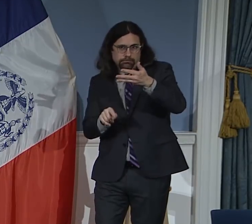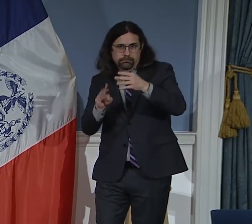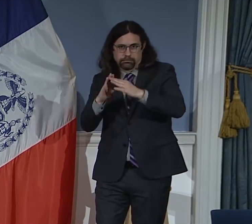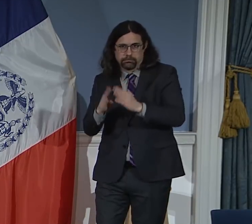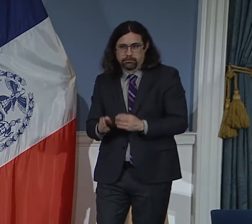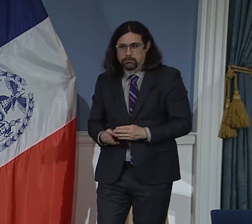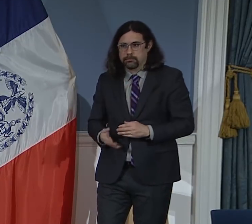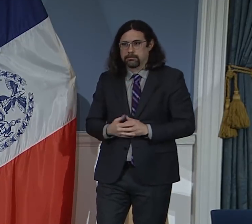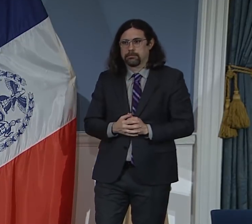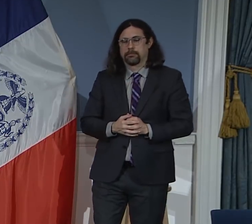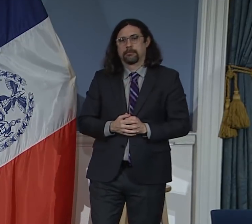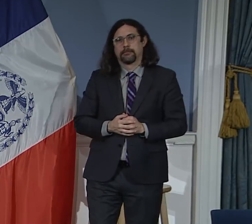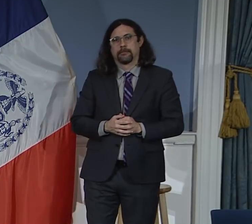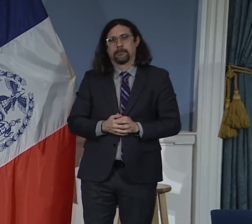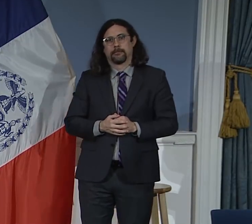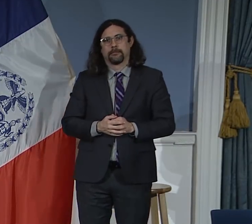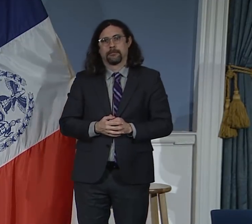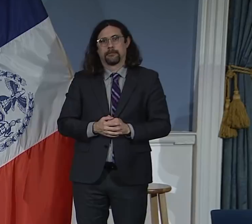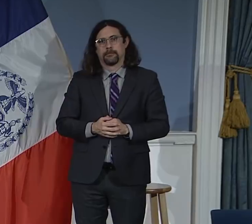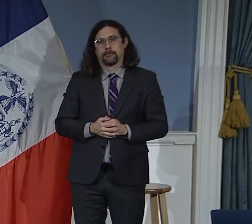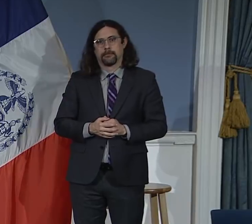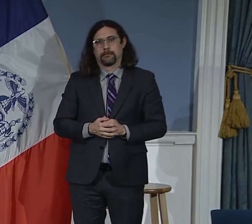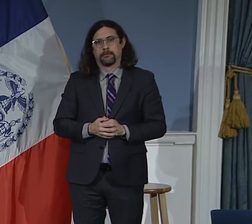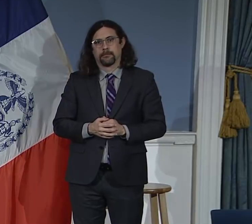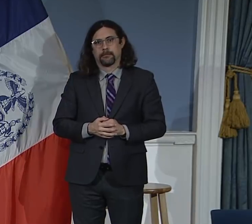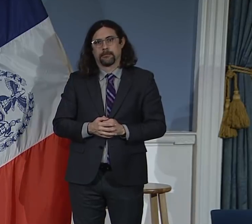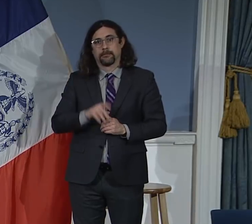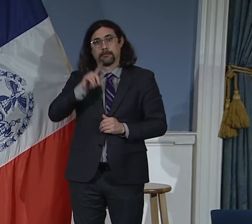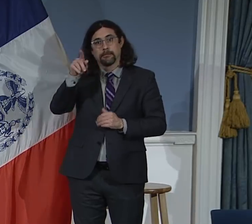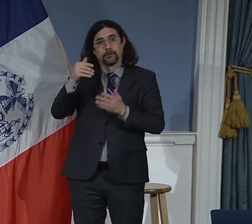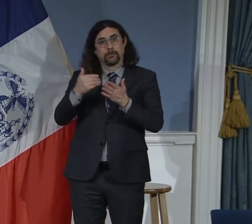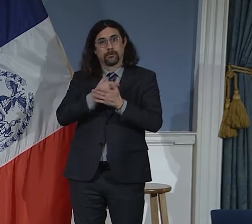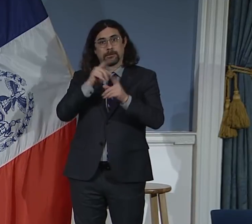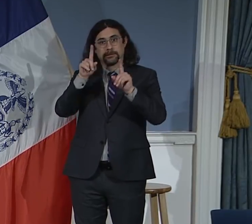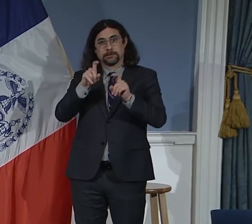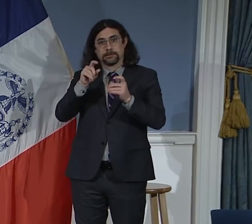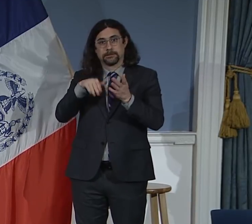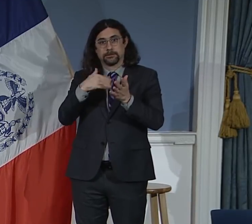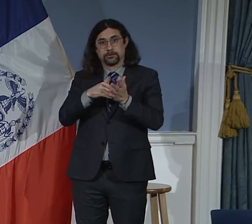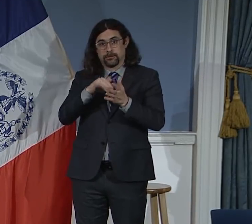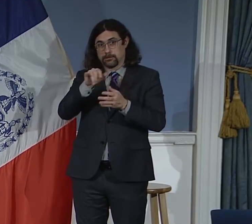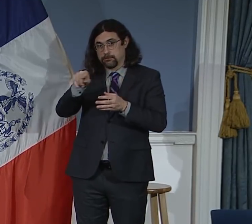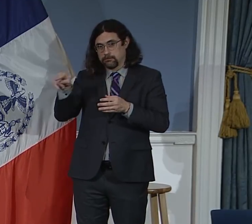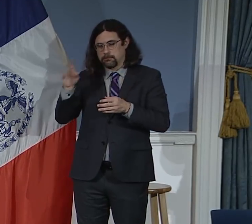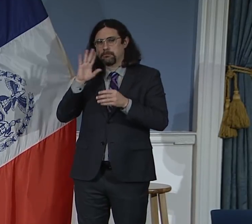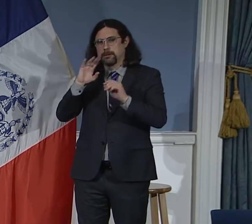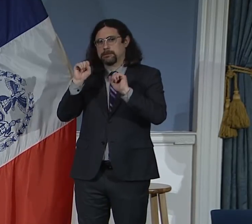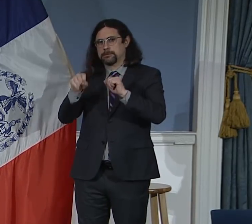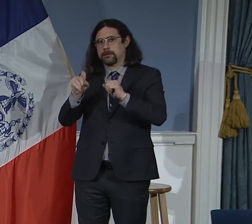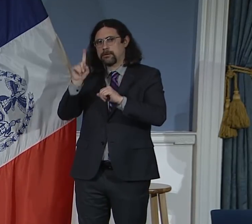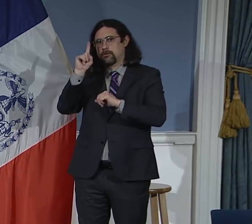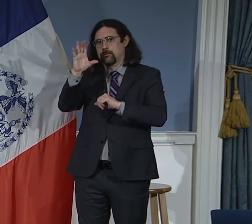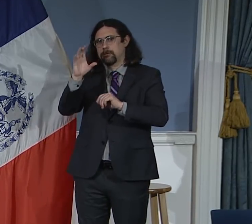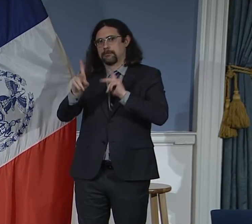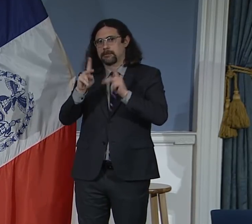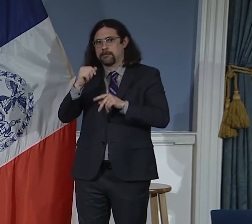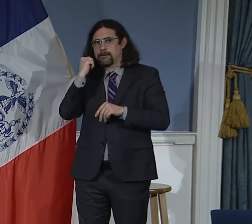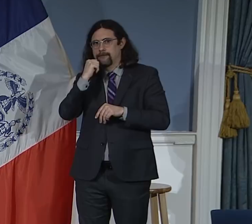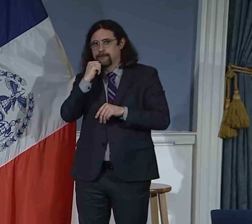NEW YORK, GUV NEAR, SIDENHAM AND ANVDERBILT. FOUR NEW TESTING CENTERS, 100 PEOPLE PER DAY,